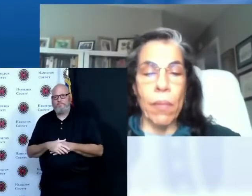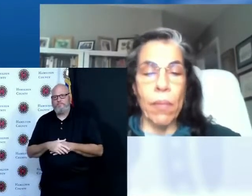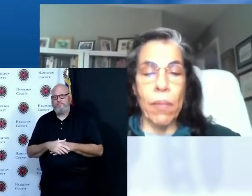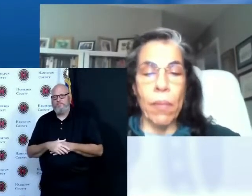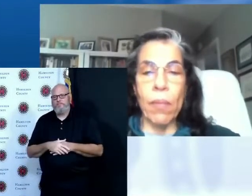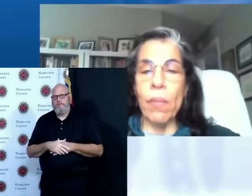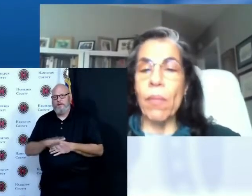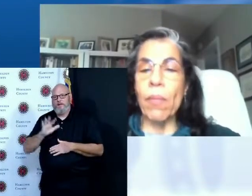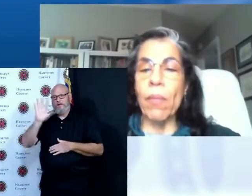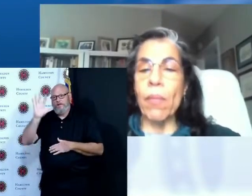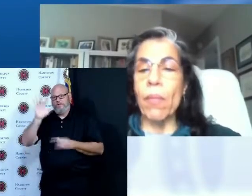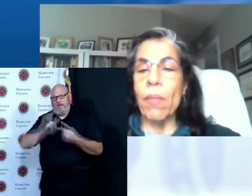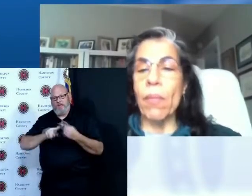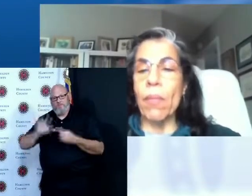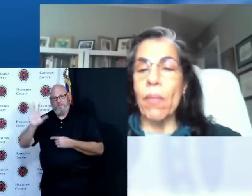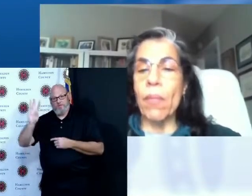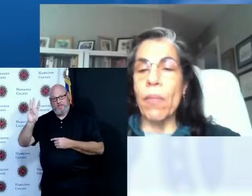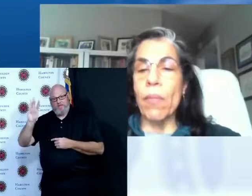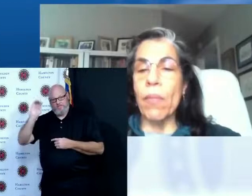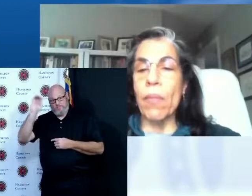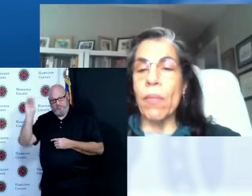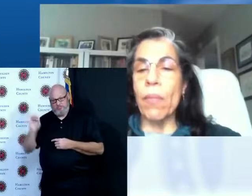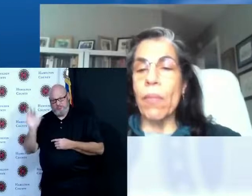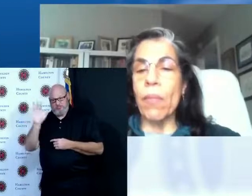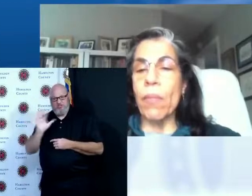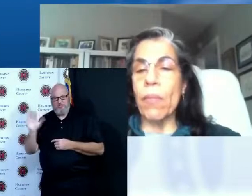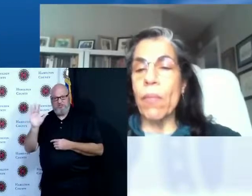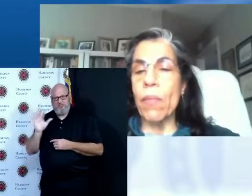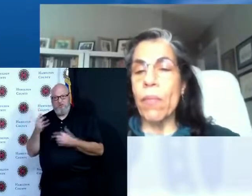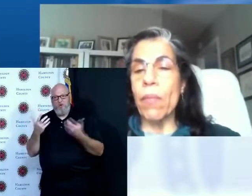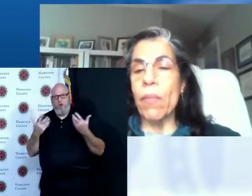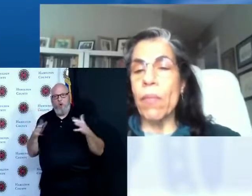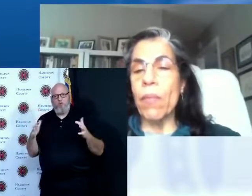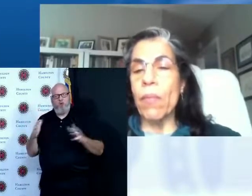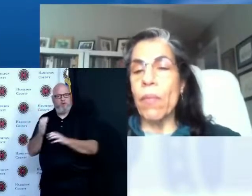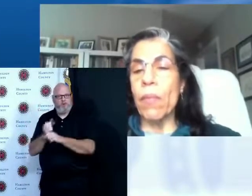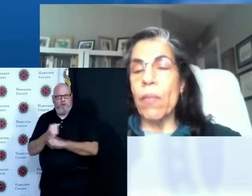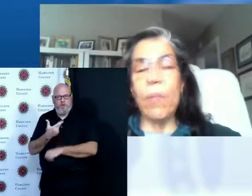having received their first dose of vaccine and so vaccine is clearly going to start making an impact